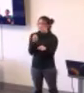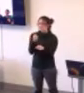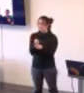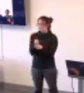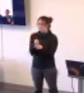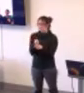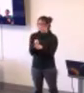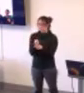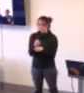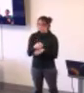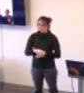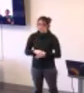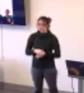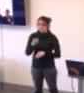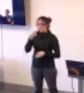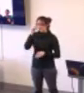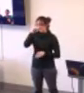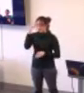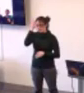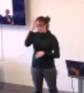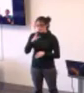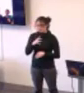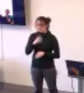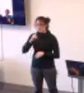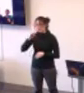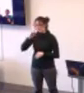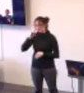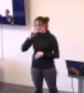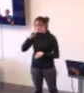He is black and deaf and low-income.